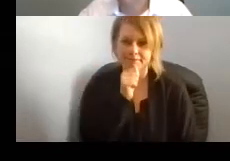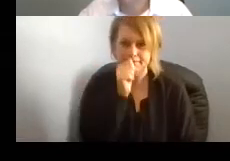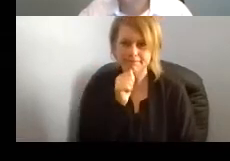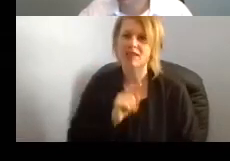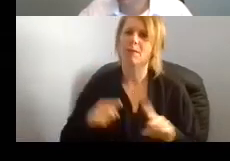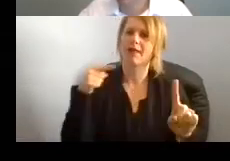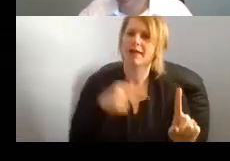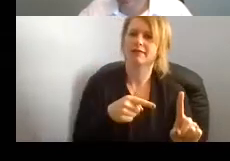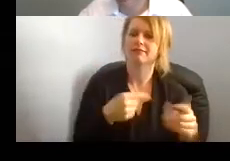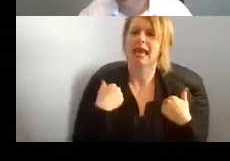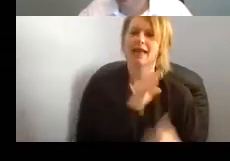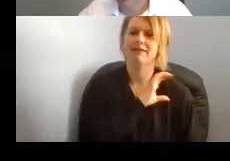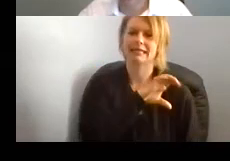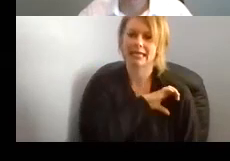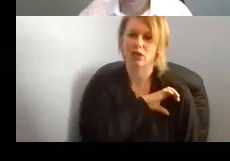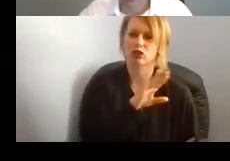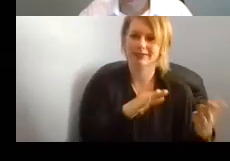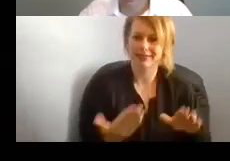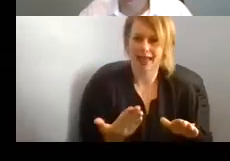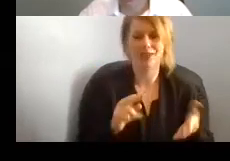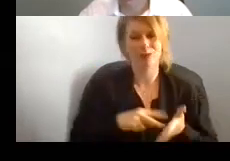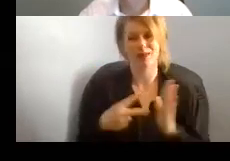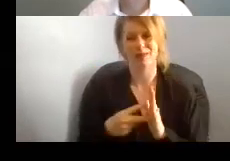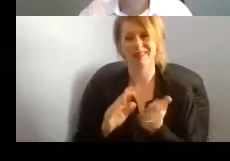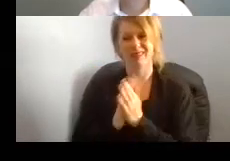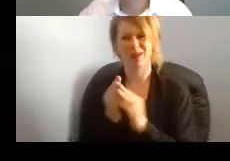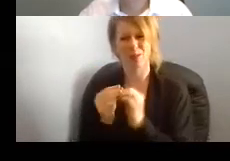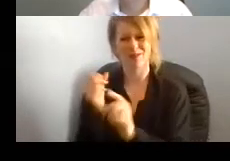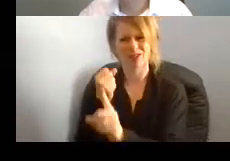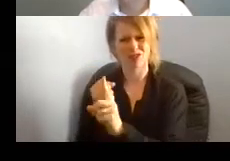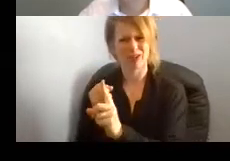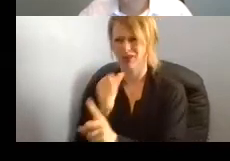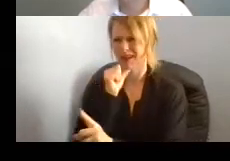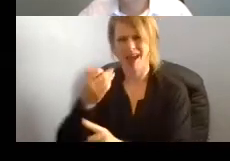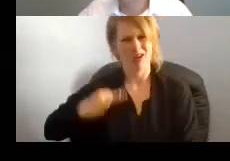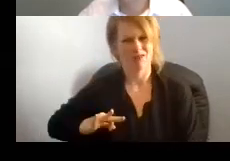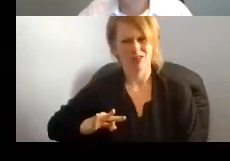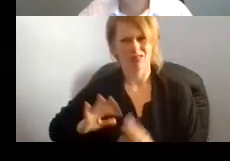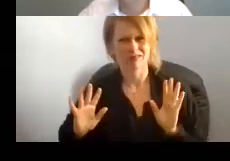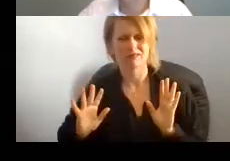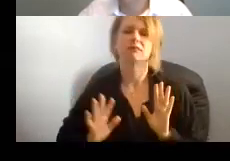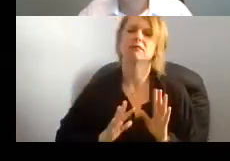Those are just more triggers and are not as helpful. So what you want to do is make sure that the book focuses on